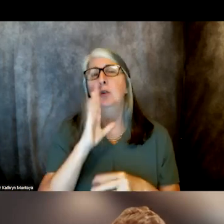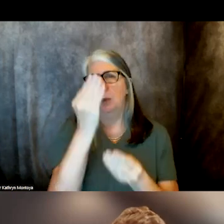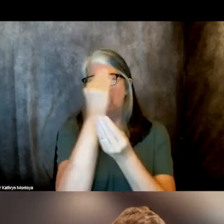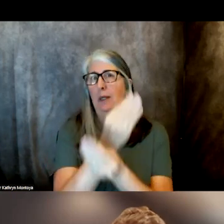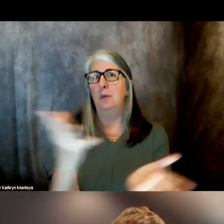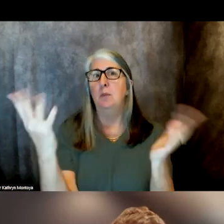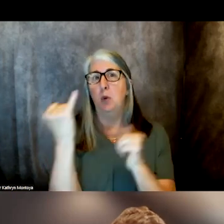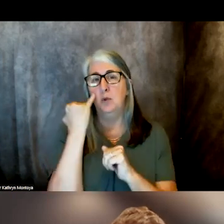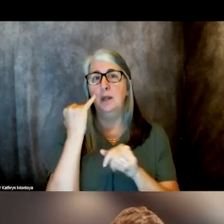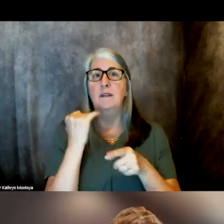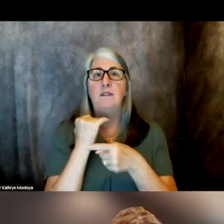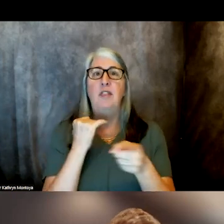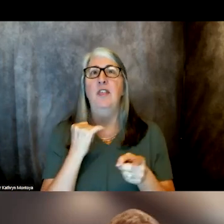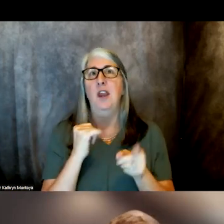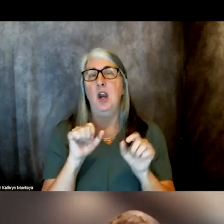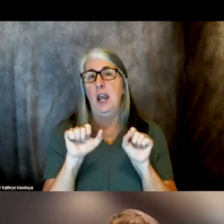ARE ABLE TO FIND AN AGREEMENT ON THE REST